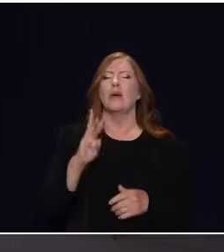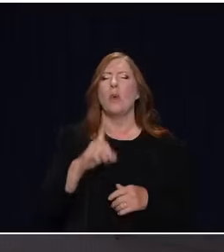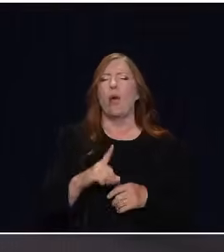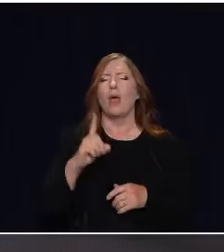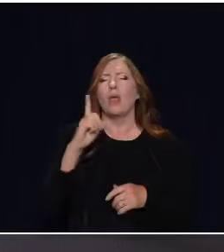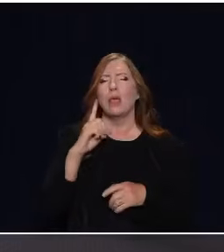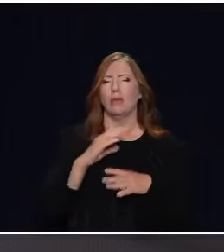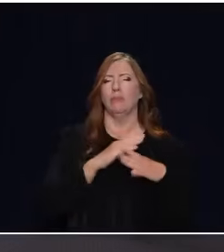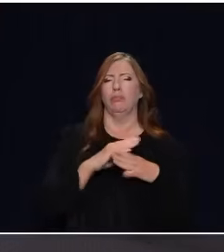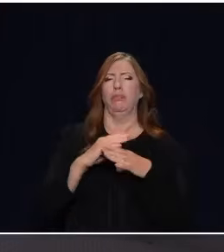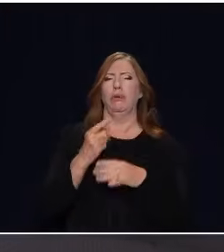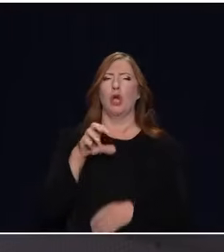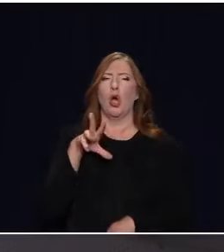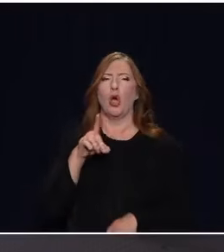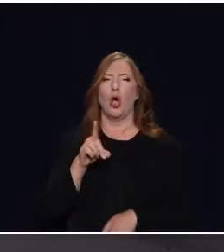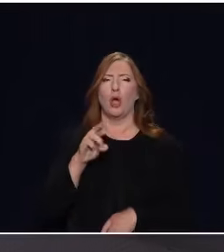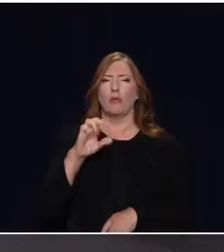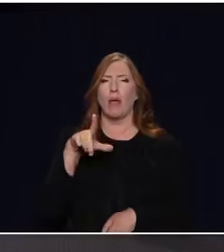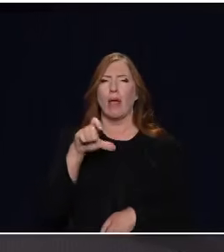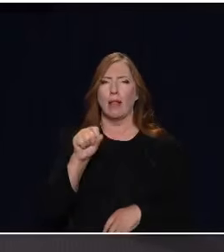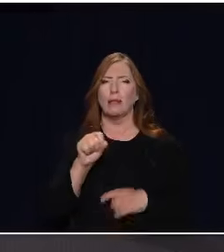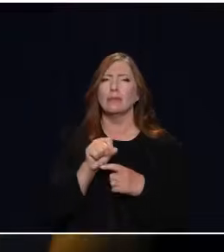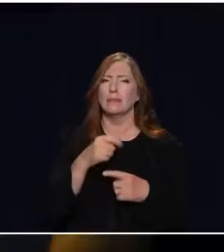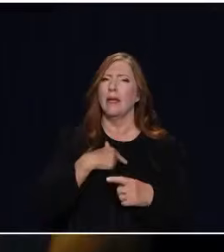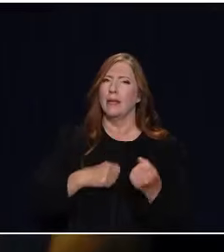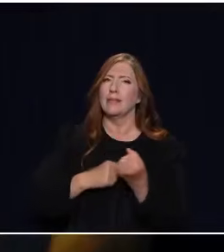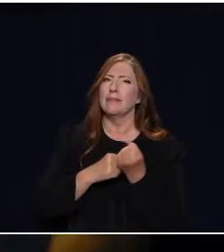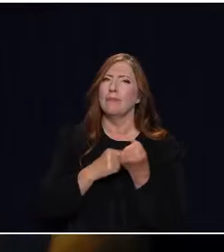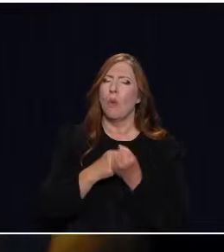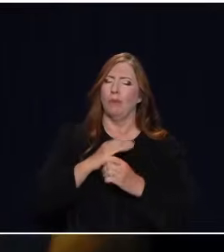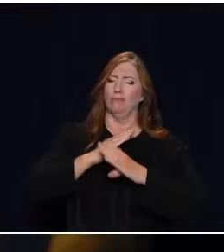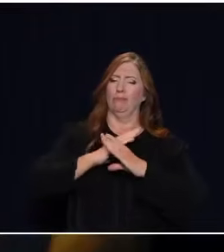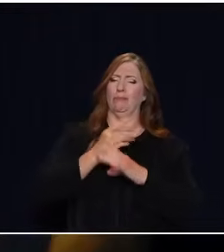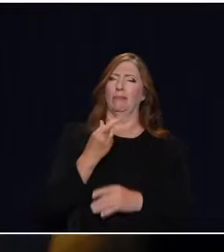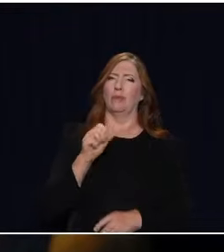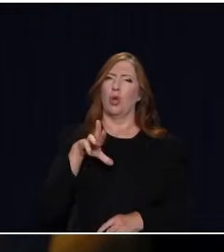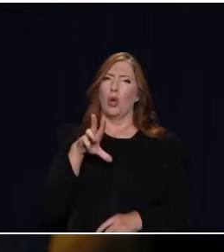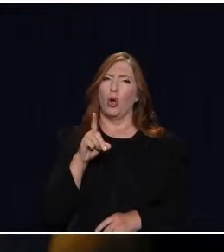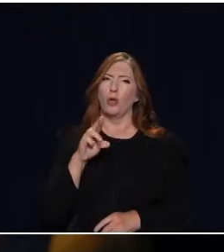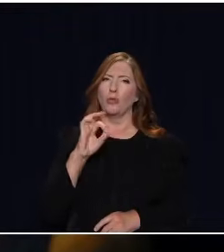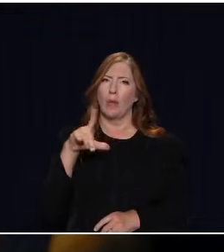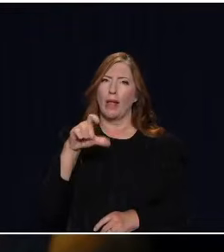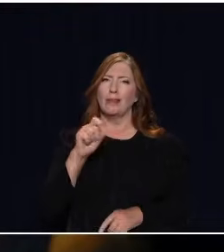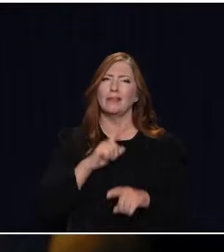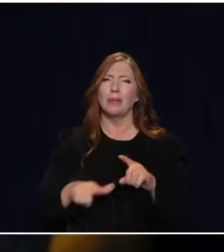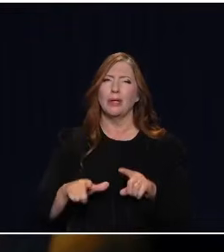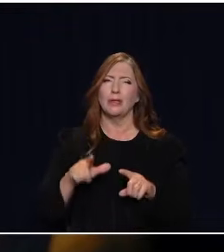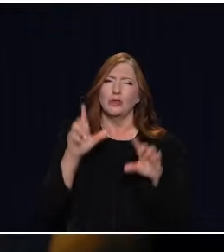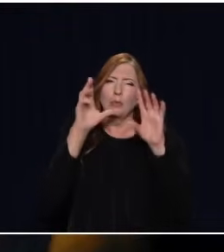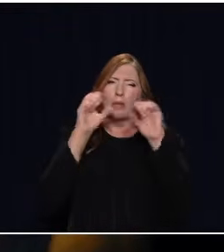SUPPORT, DR. RUIZ? WELL, I THINK THAT GUARDRAILS ARE, YES, I WOULD SUPPORT THE